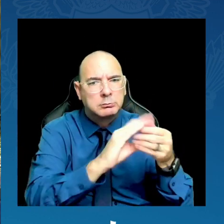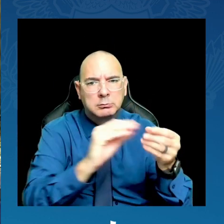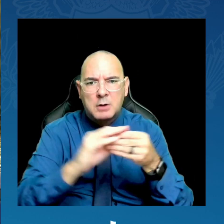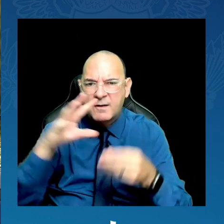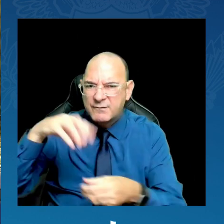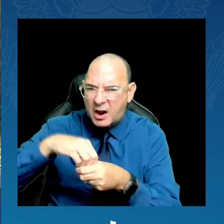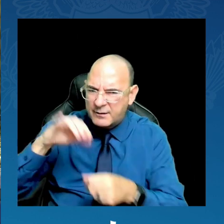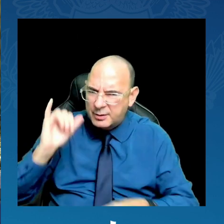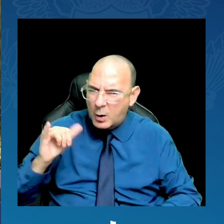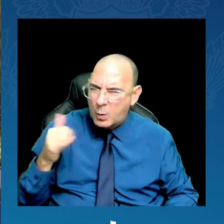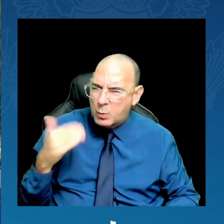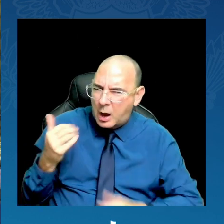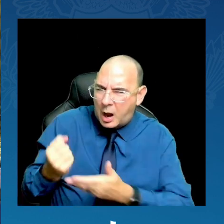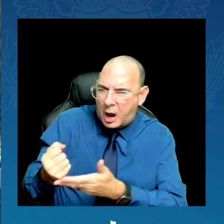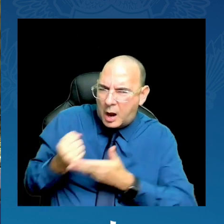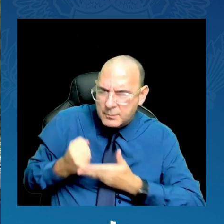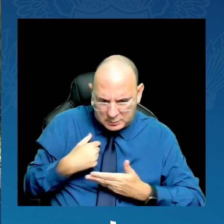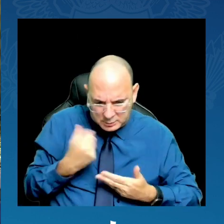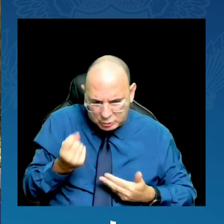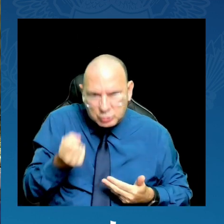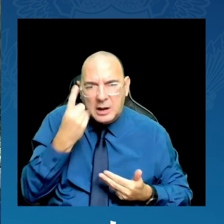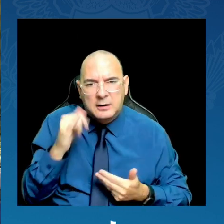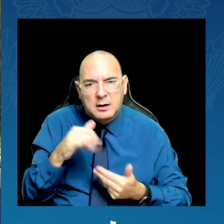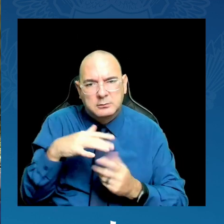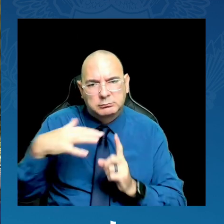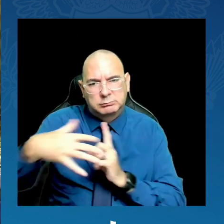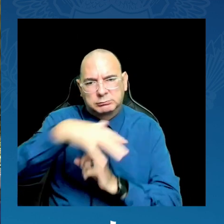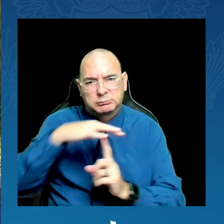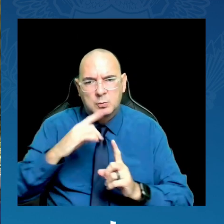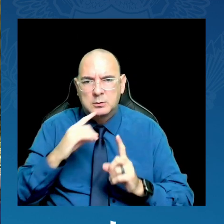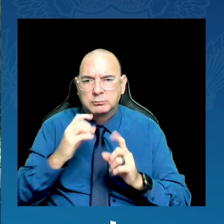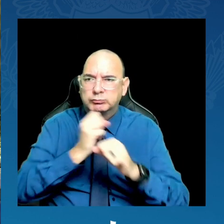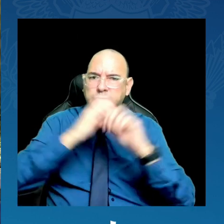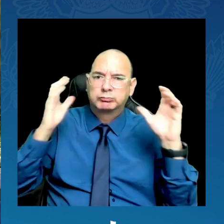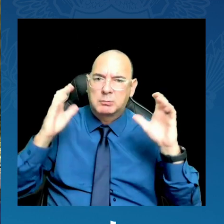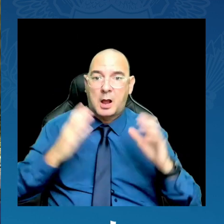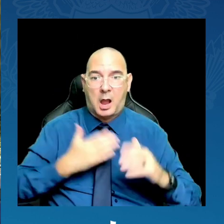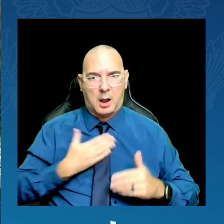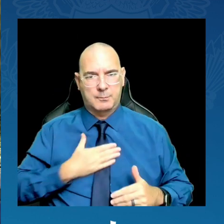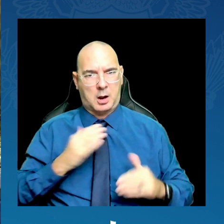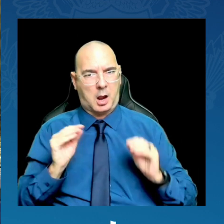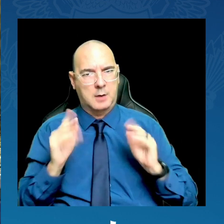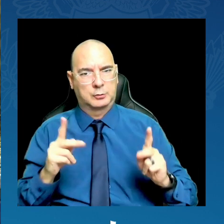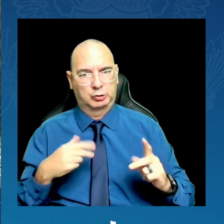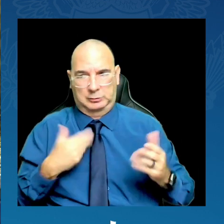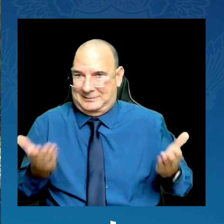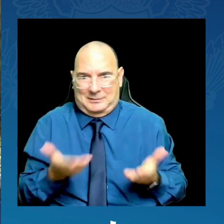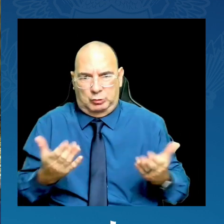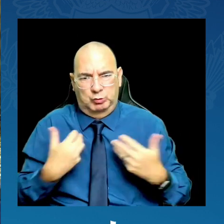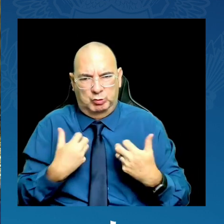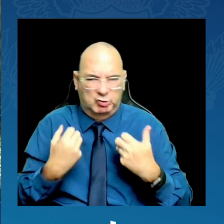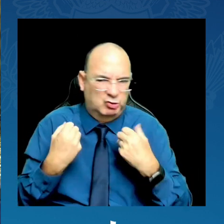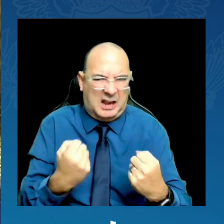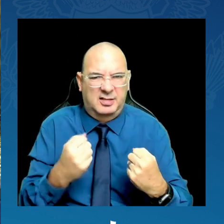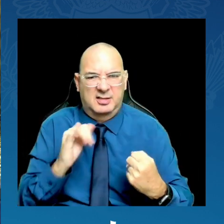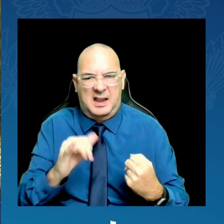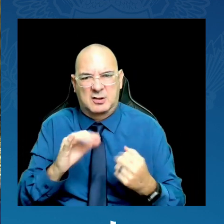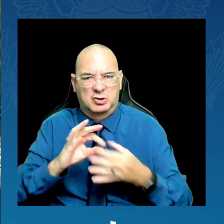and this administration have an opportunity in this moment to strengthen those connections within that ecosystem that already exists.